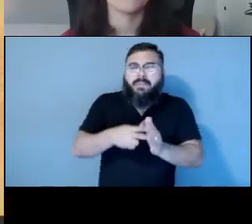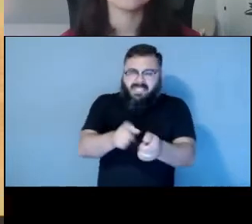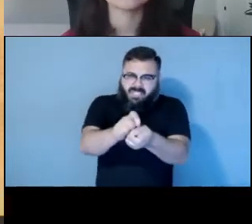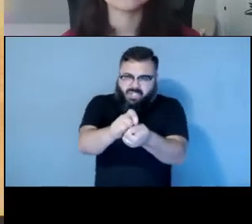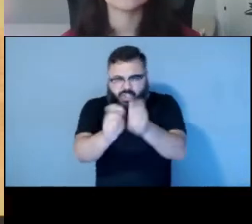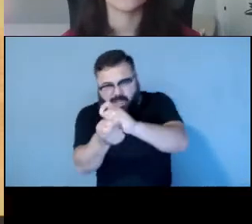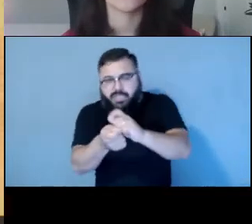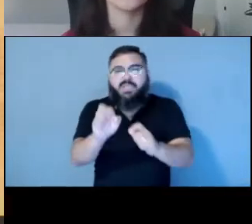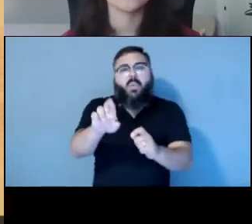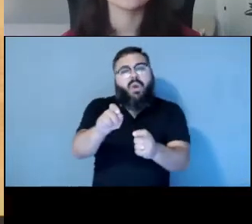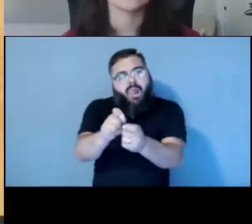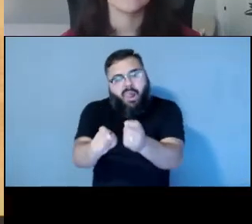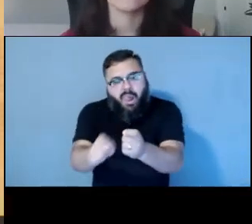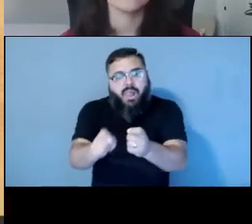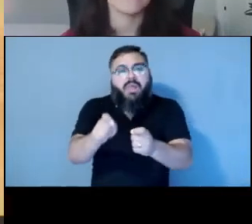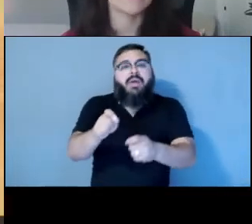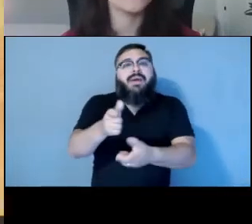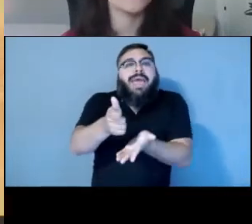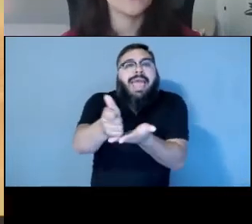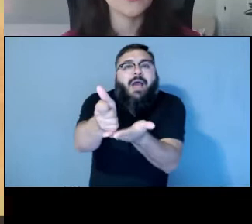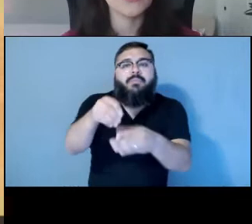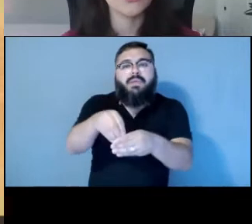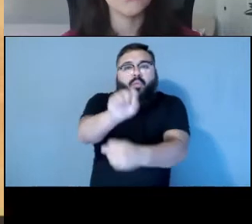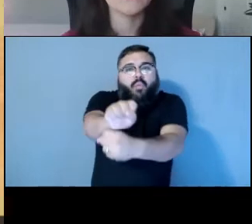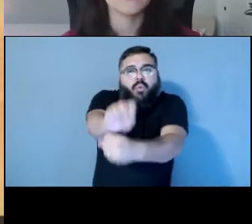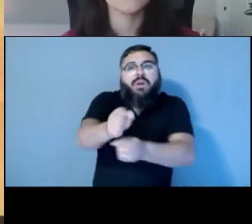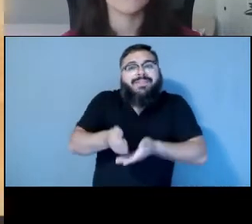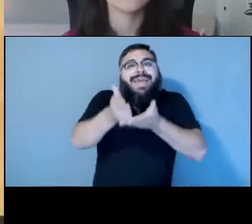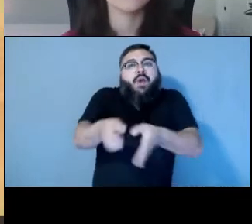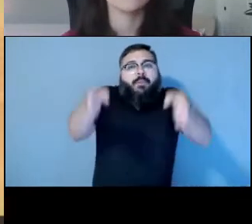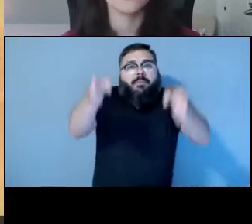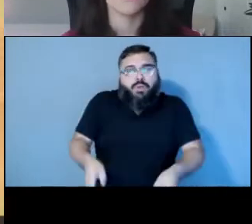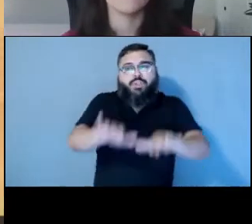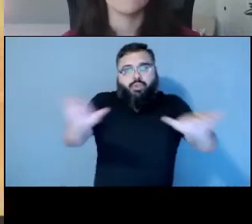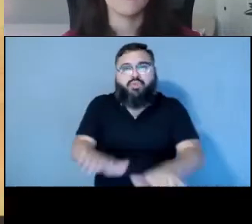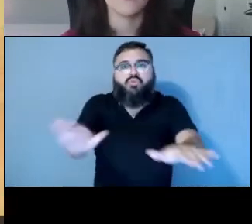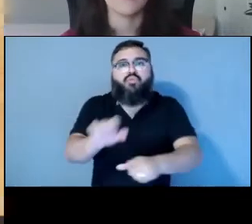assistance in the workplace that help a person do the essential functions of the job,